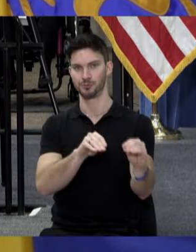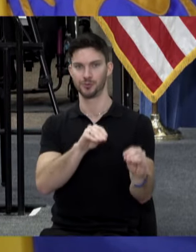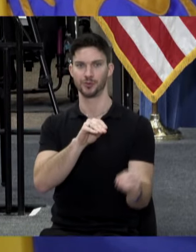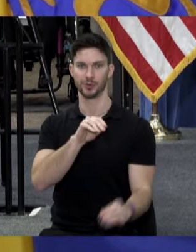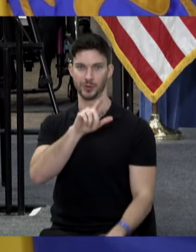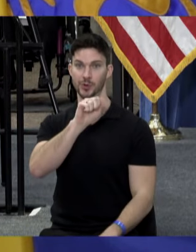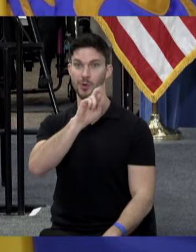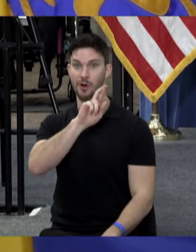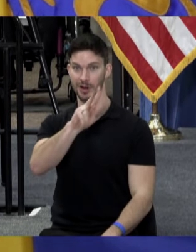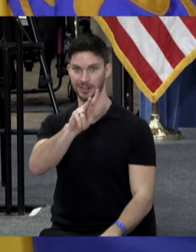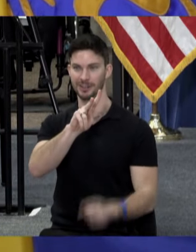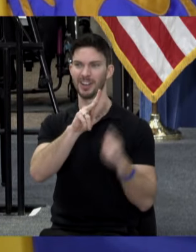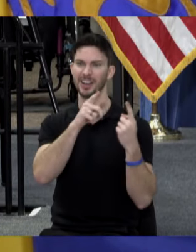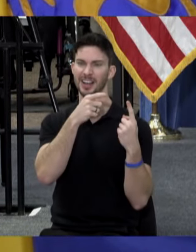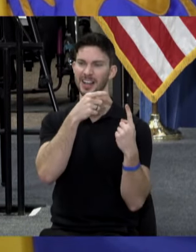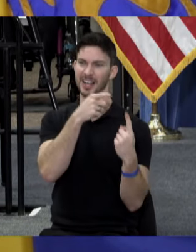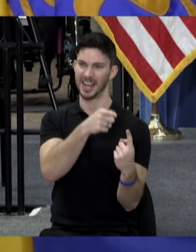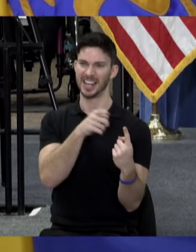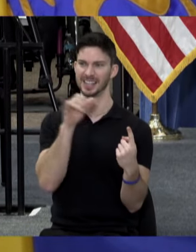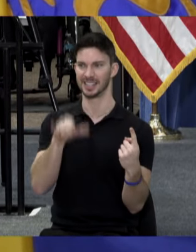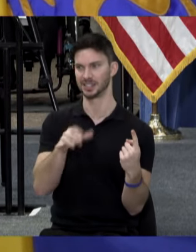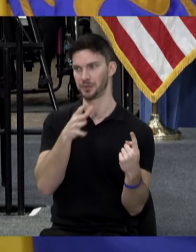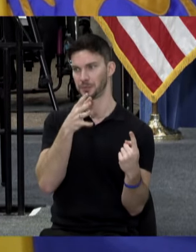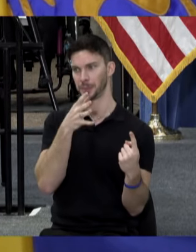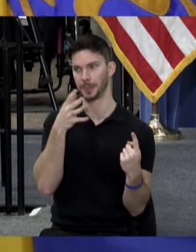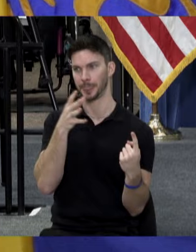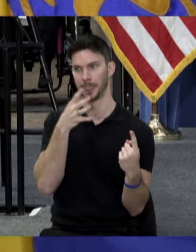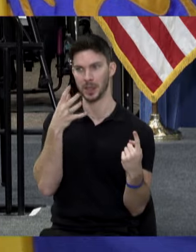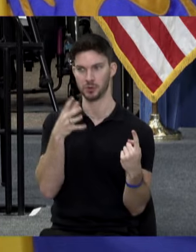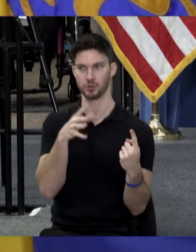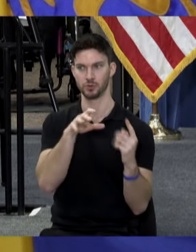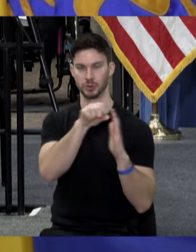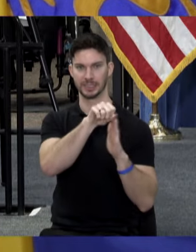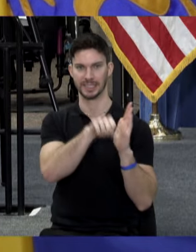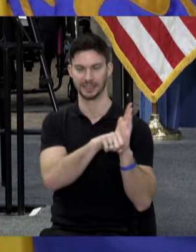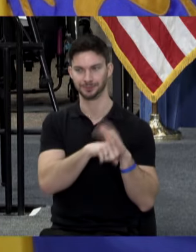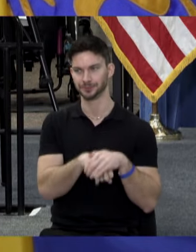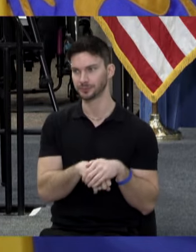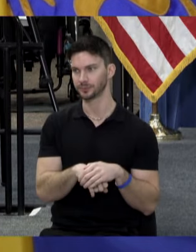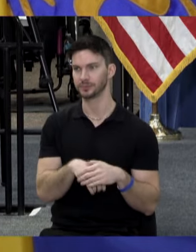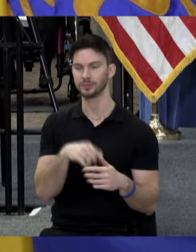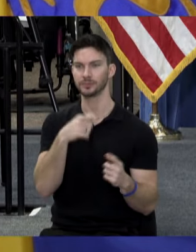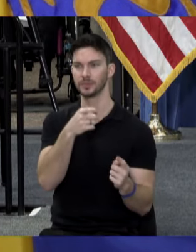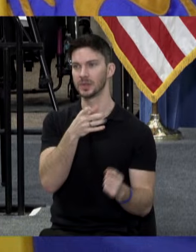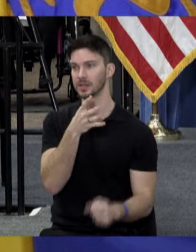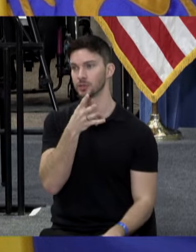Arkansas is a rural state. We do not have the same access to healthcare resources, even living